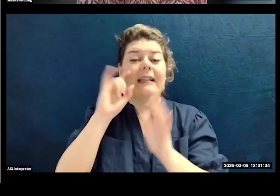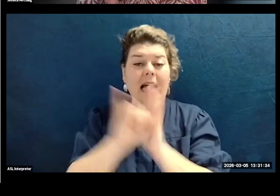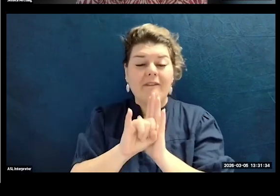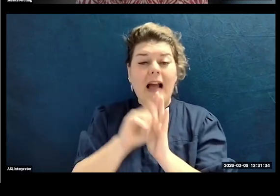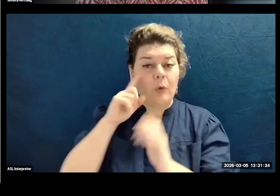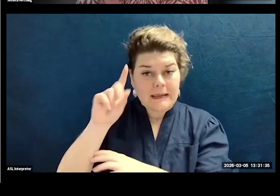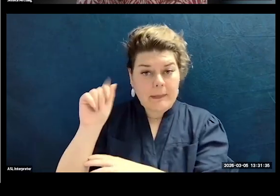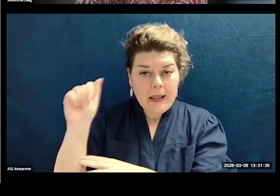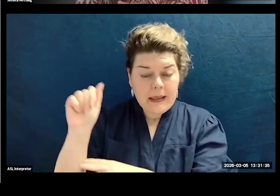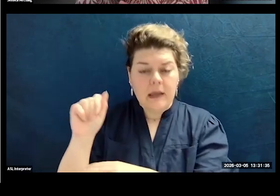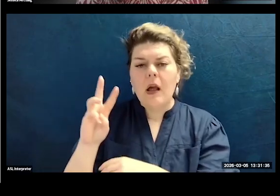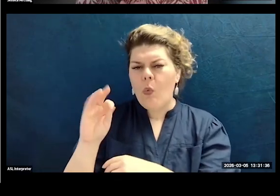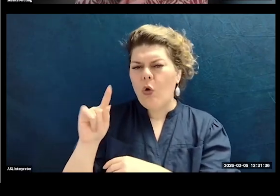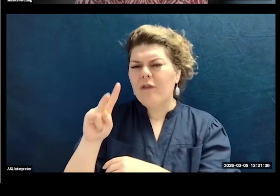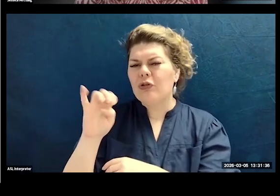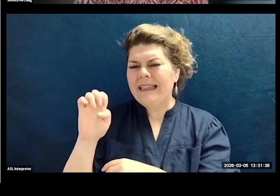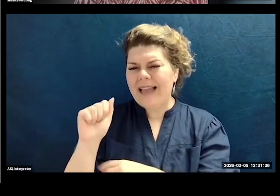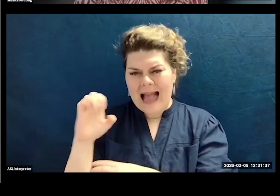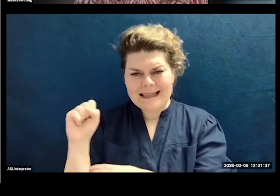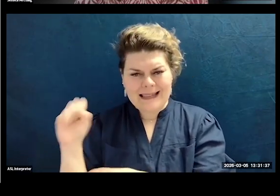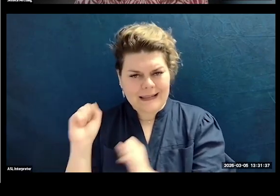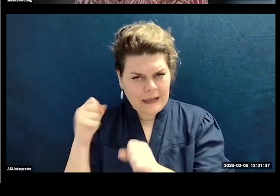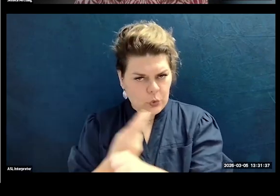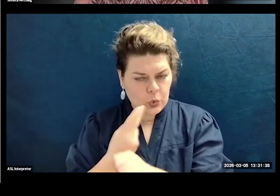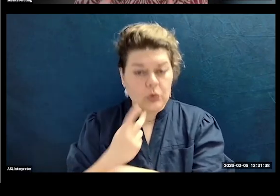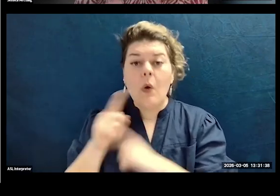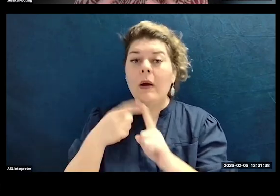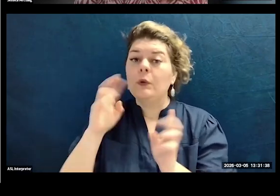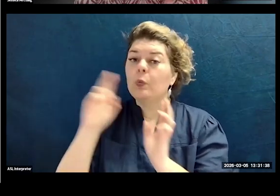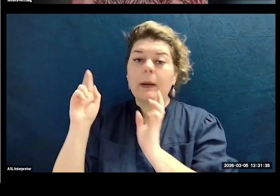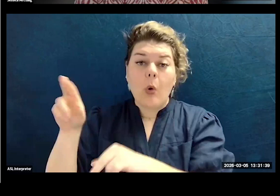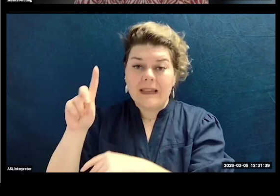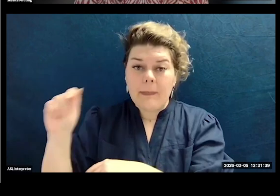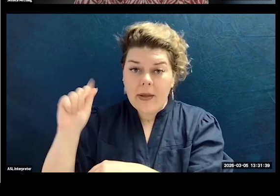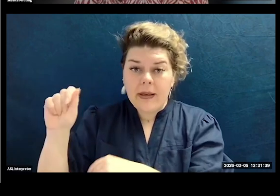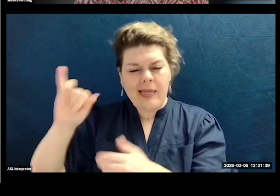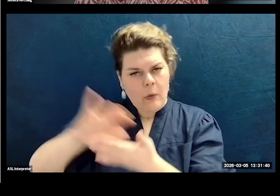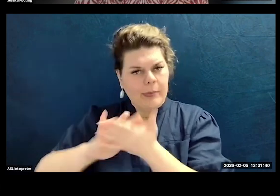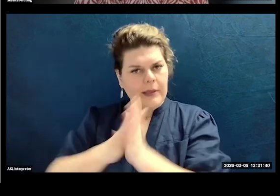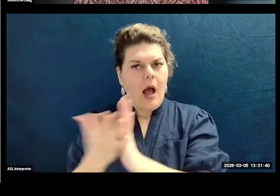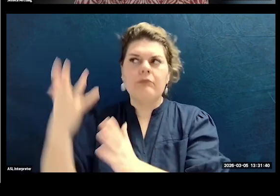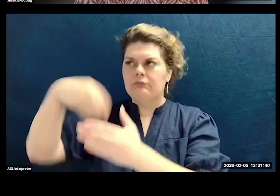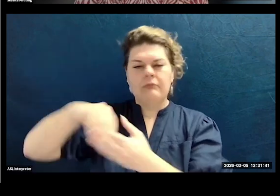There's a link to do that. When you report your disability status, this becomes part of statistical data at the university.